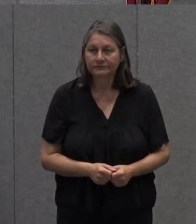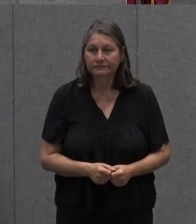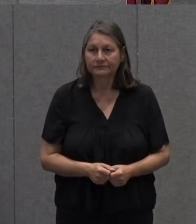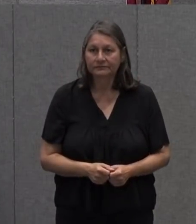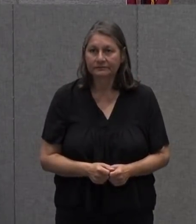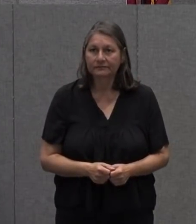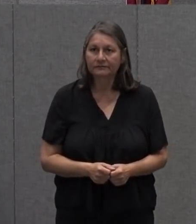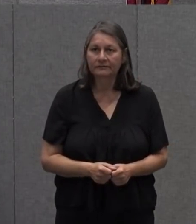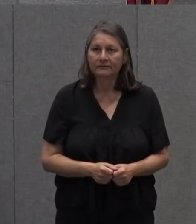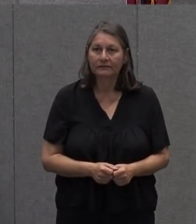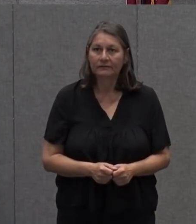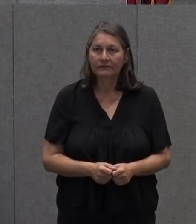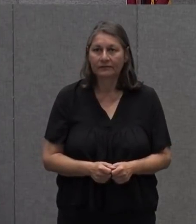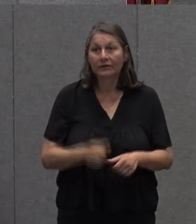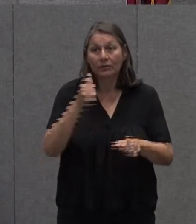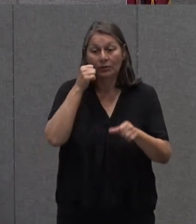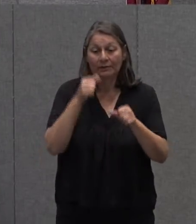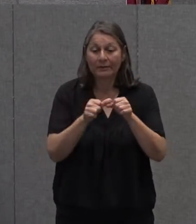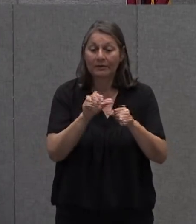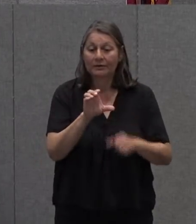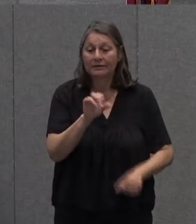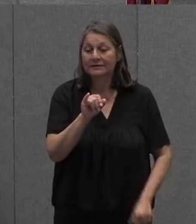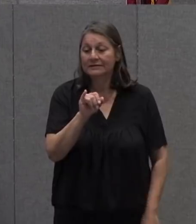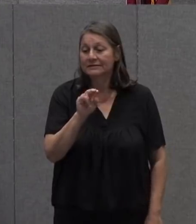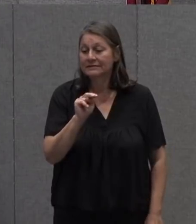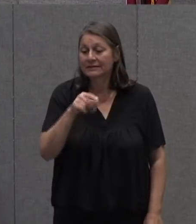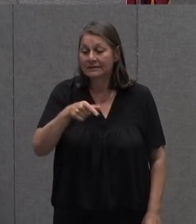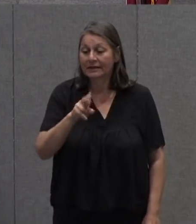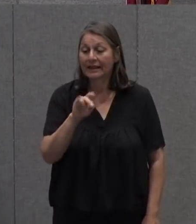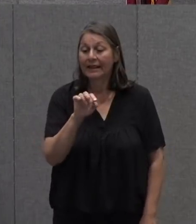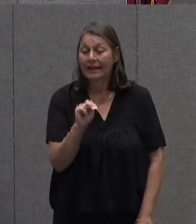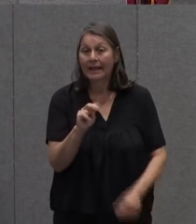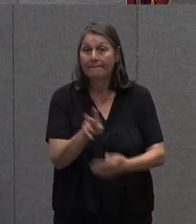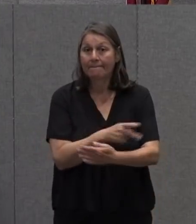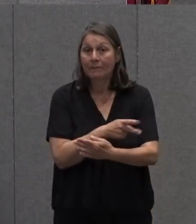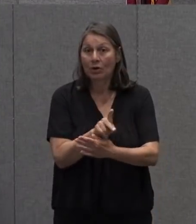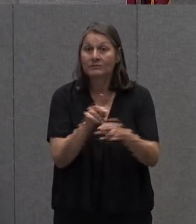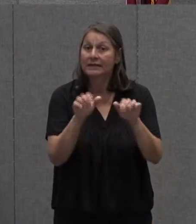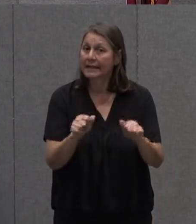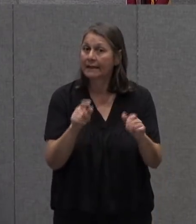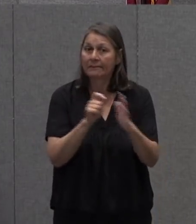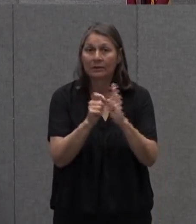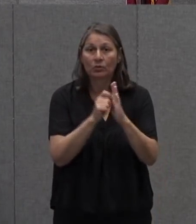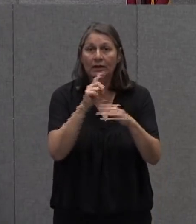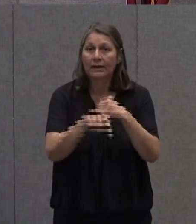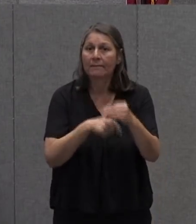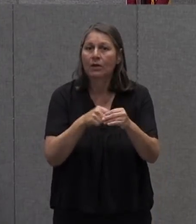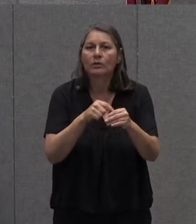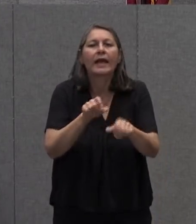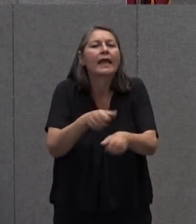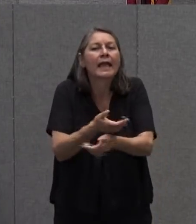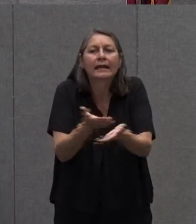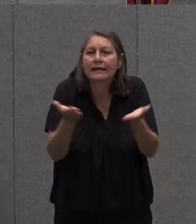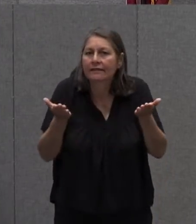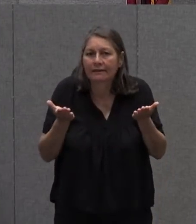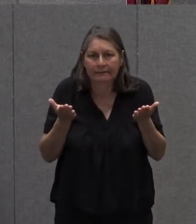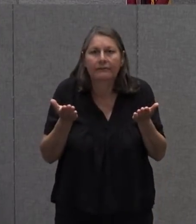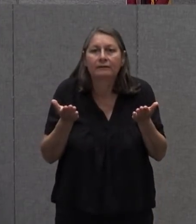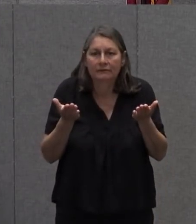So remember that Cinquain poems can be written about anything at all. Today I'm going to give you a challenge